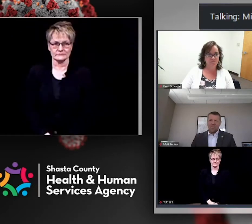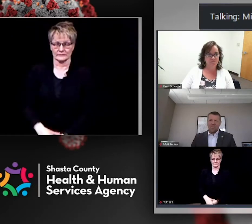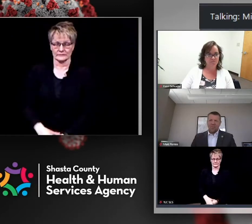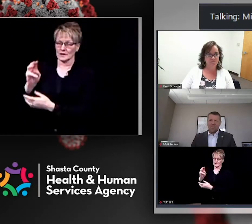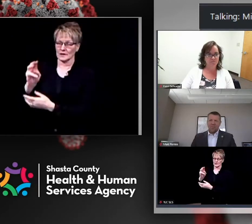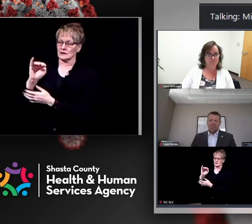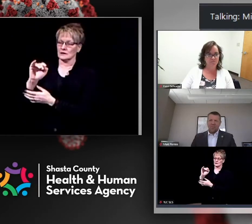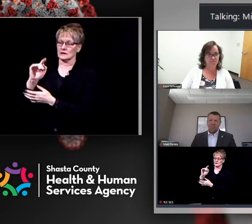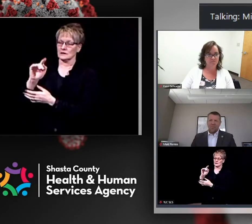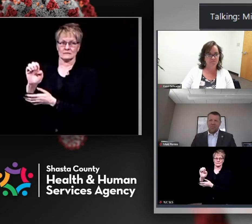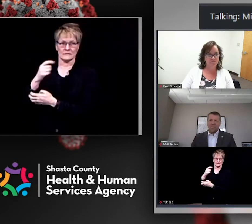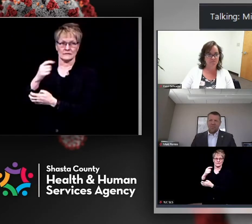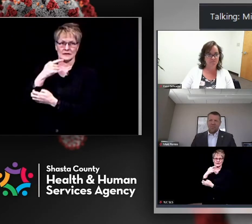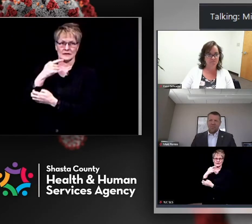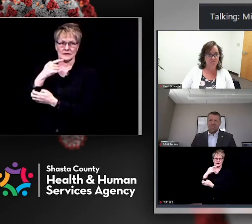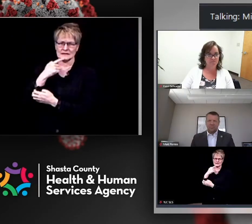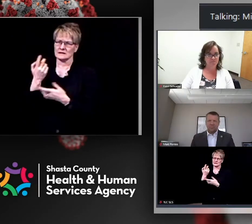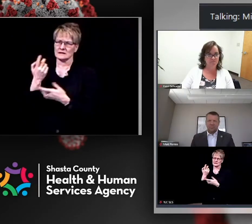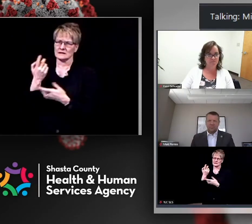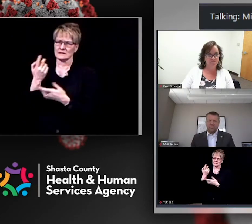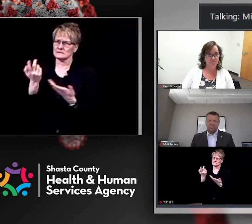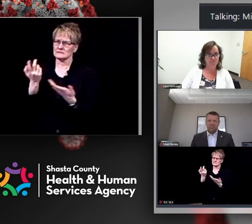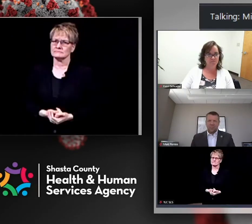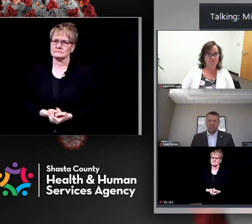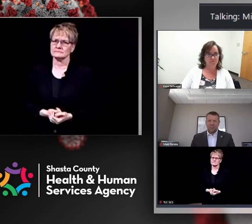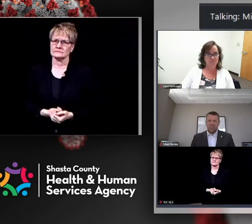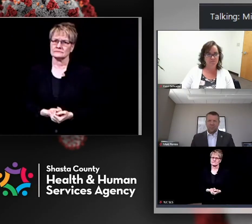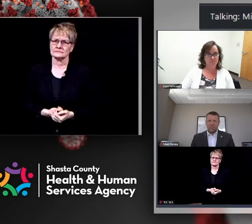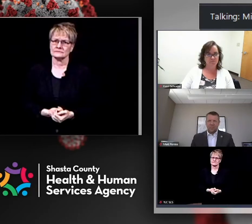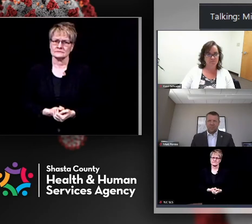vaccine doses, do you still go with what we've done so far?